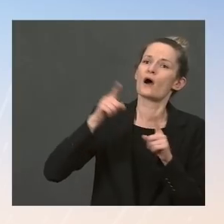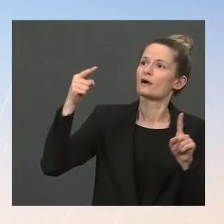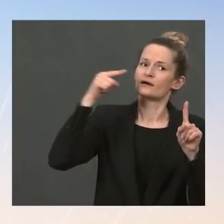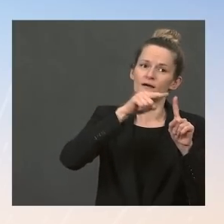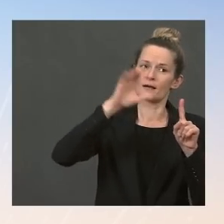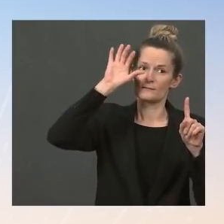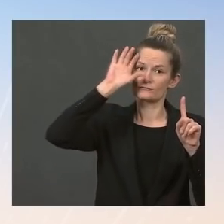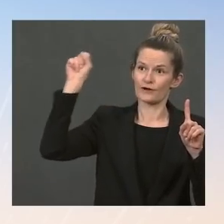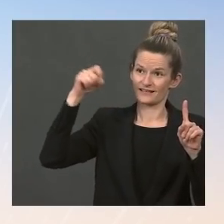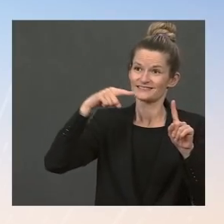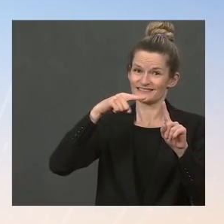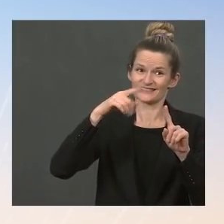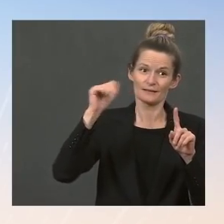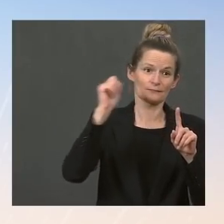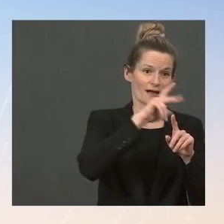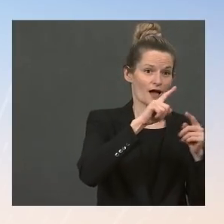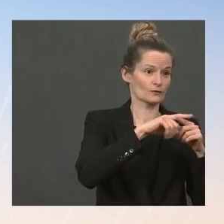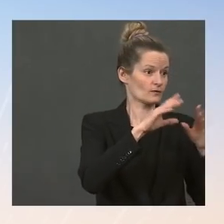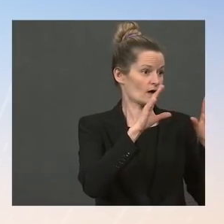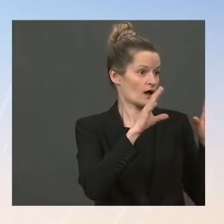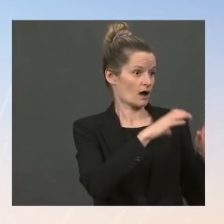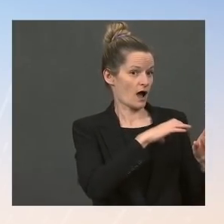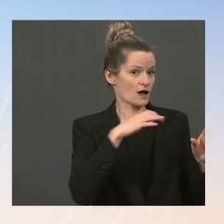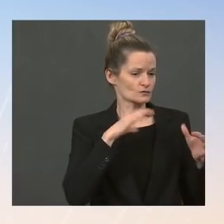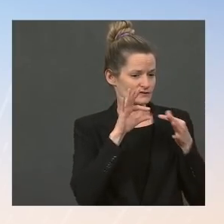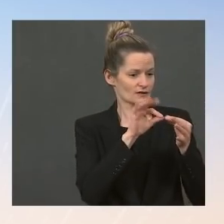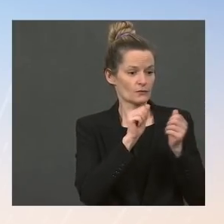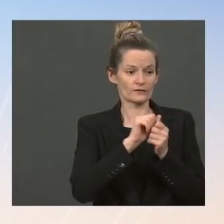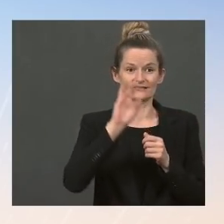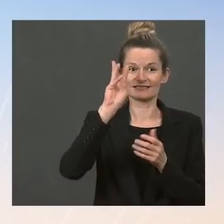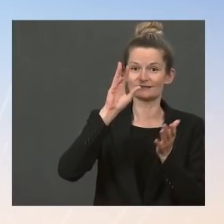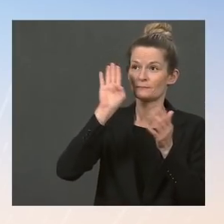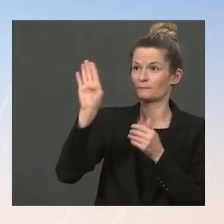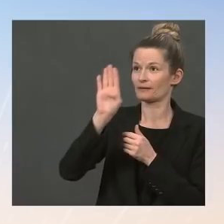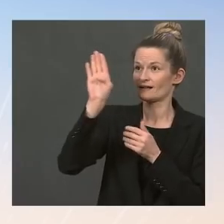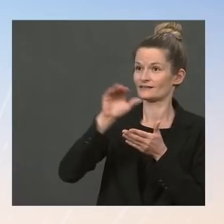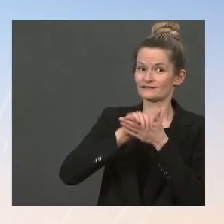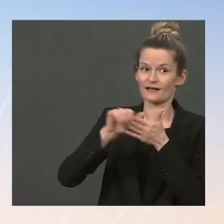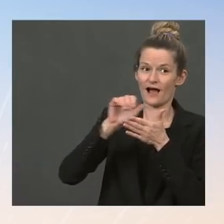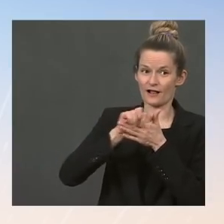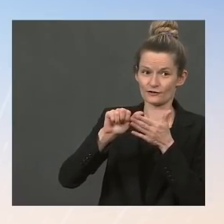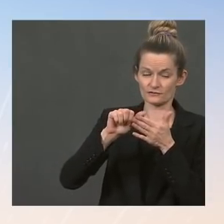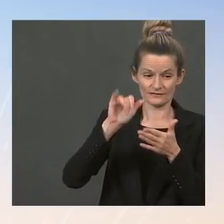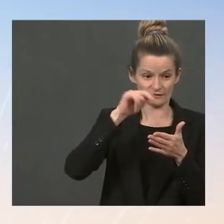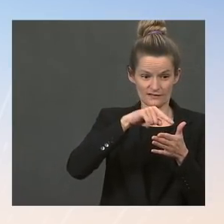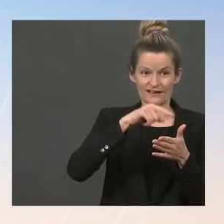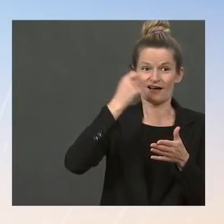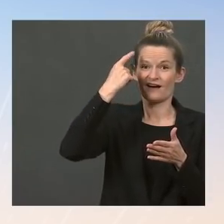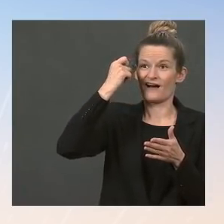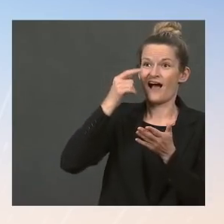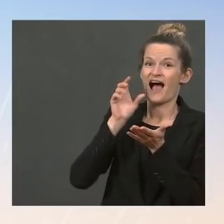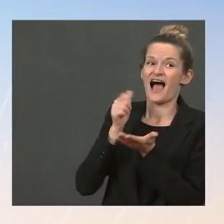to help with resettlement efforts: What happens if you don't obtain that money? And also, some of the immigration policy fixes